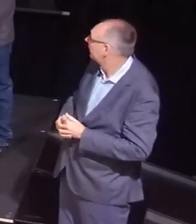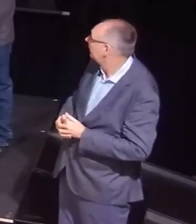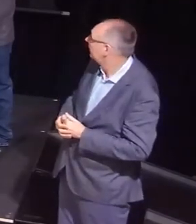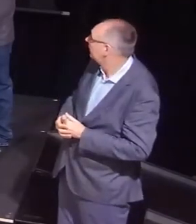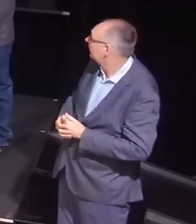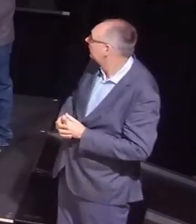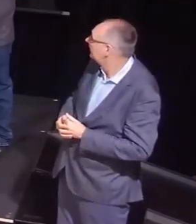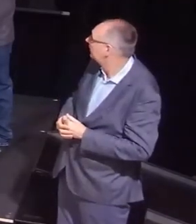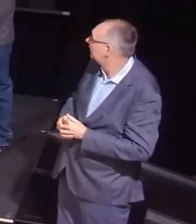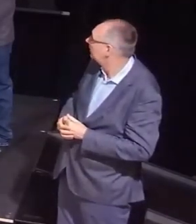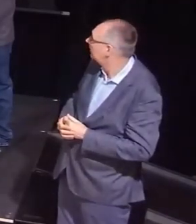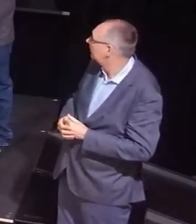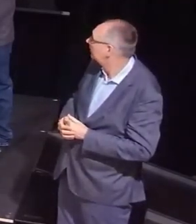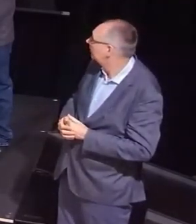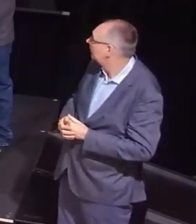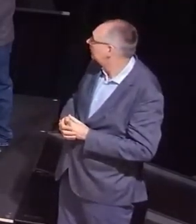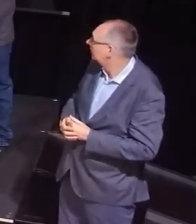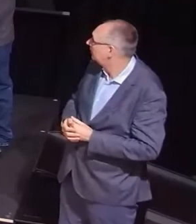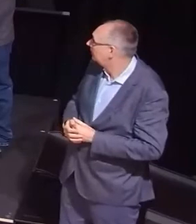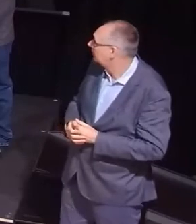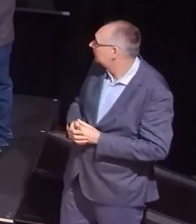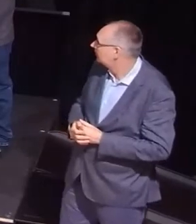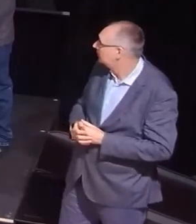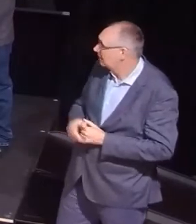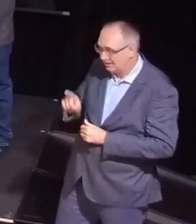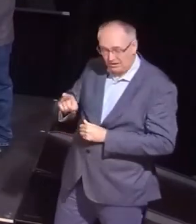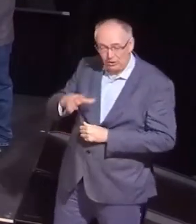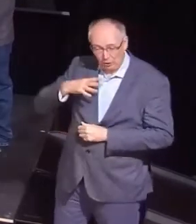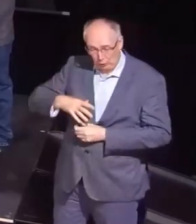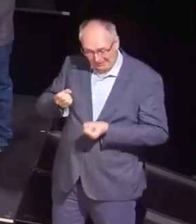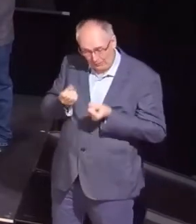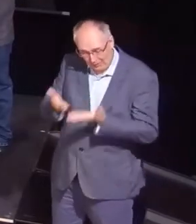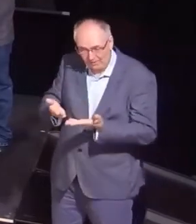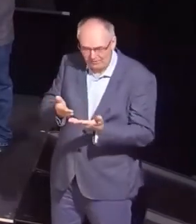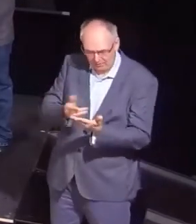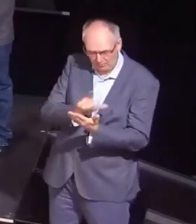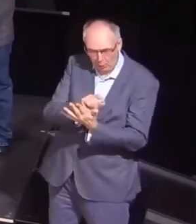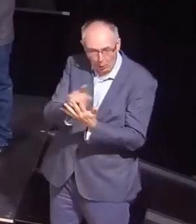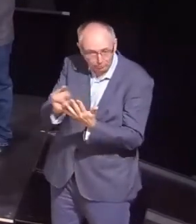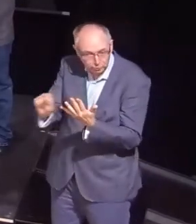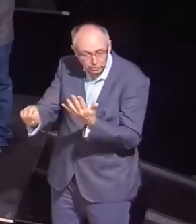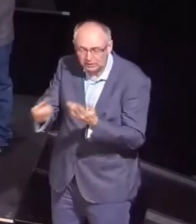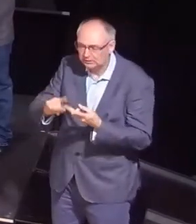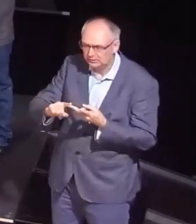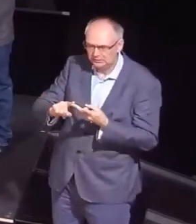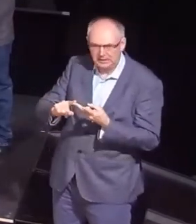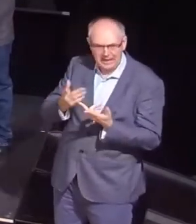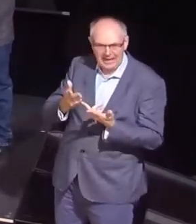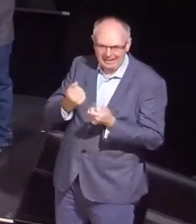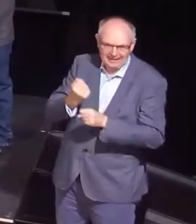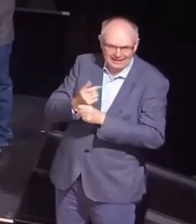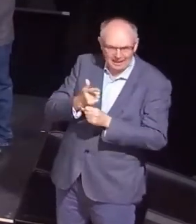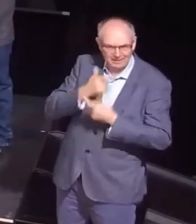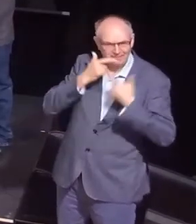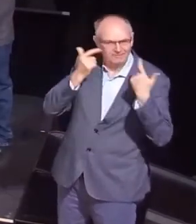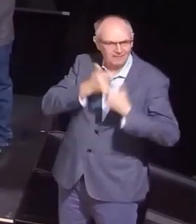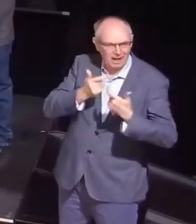doesn't mean it's going to empower them right away. You need to give them options but you also want to make sure games are fun while making them accessible too.